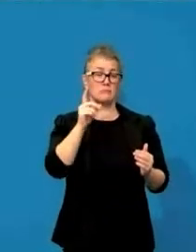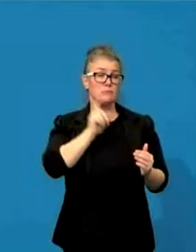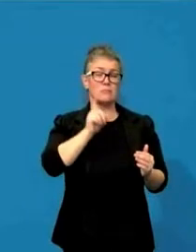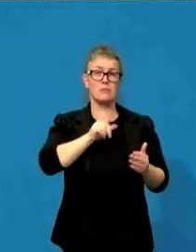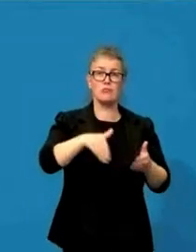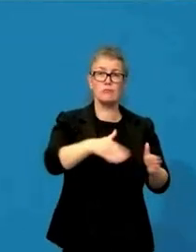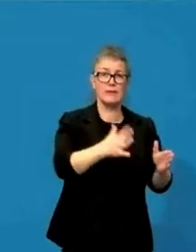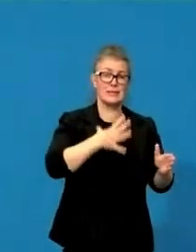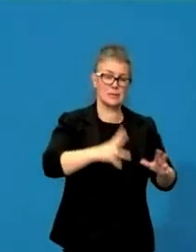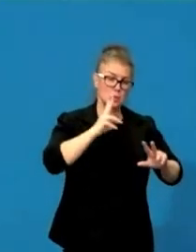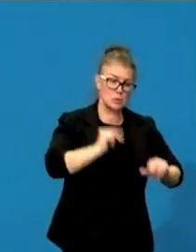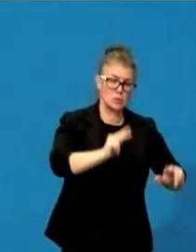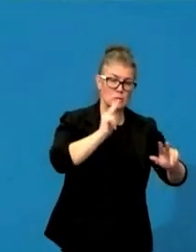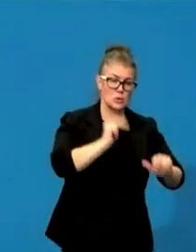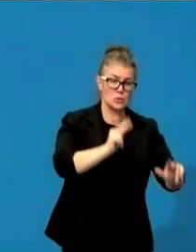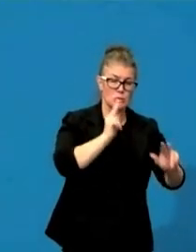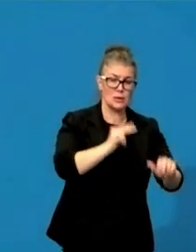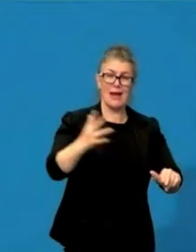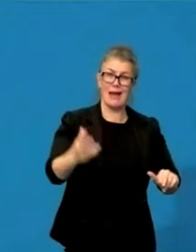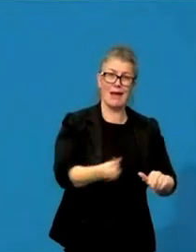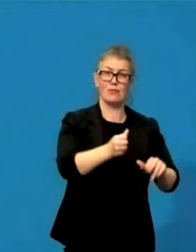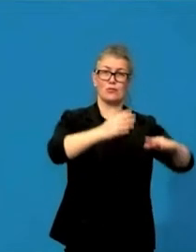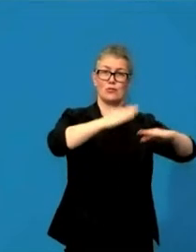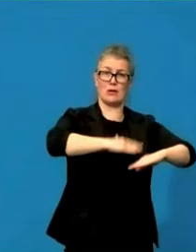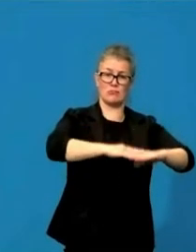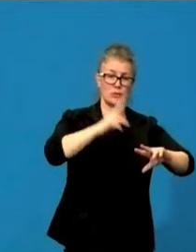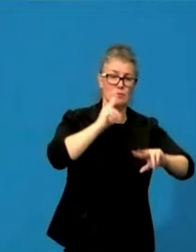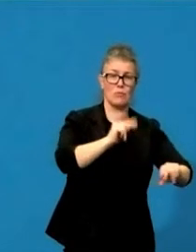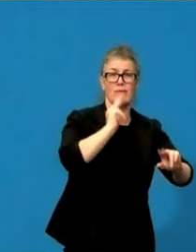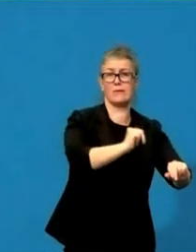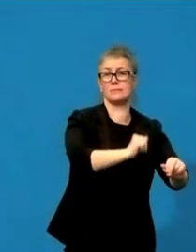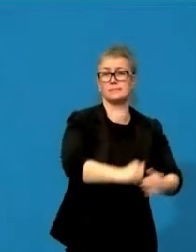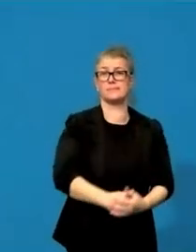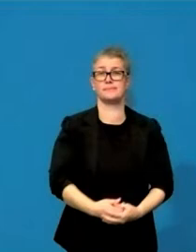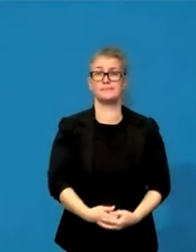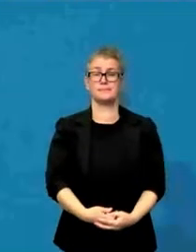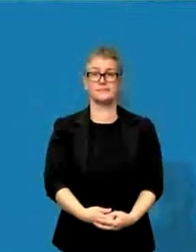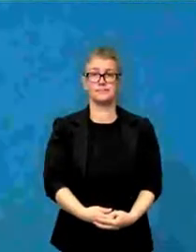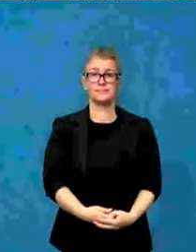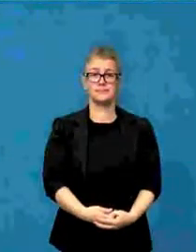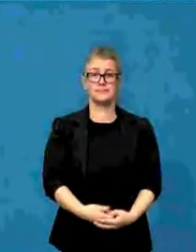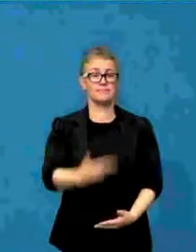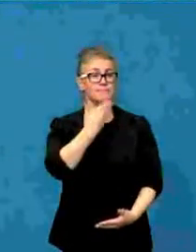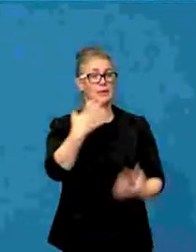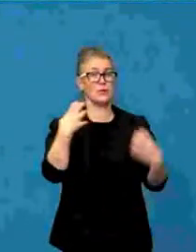river, you know. Got to look after the Country, you know. Thank you, Commissioners.